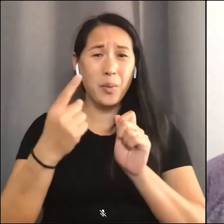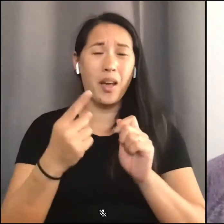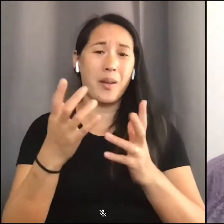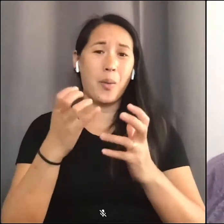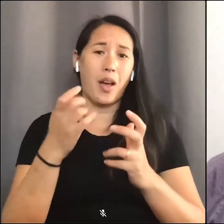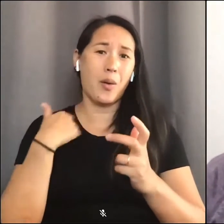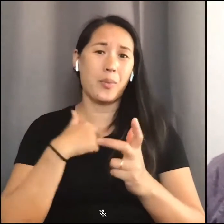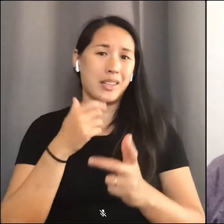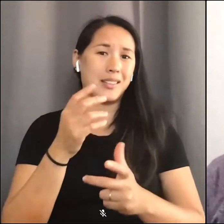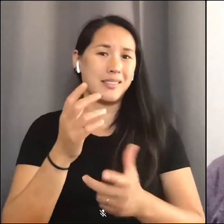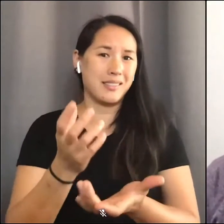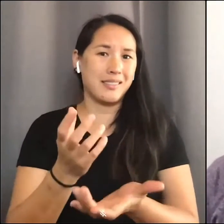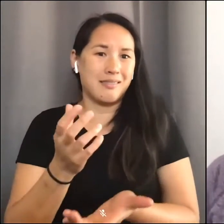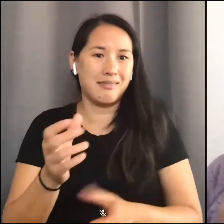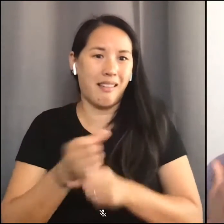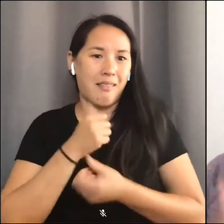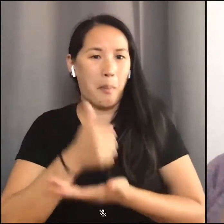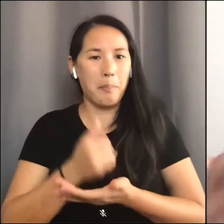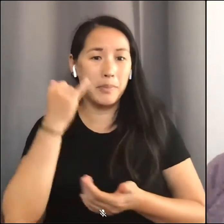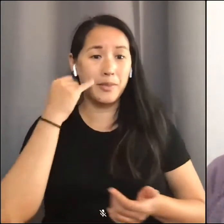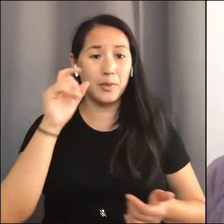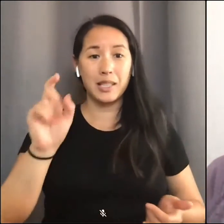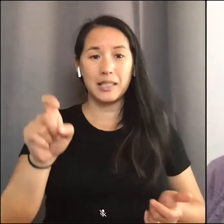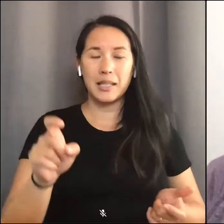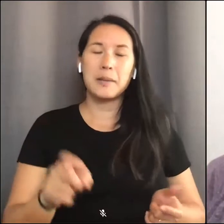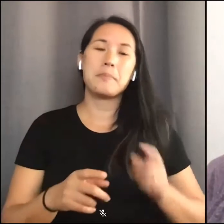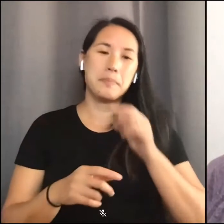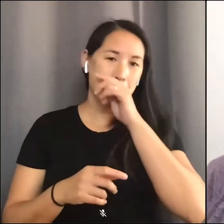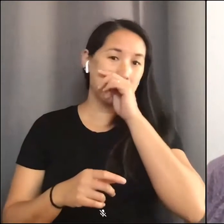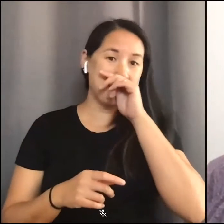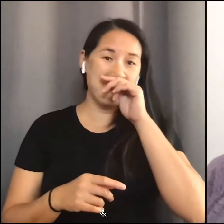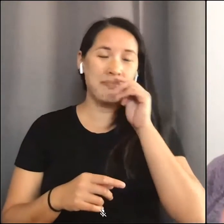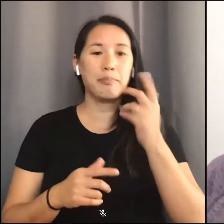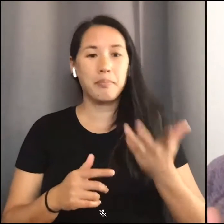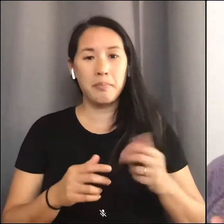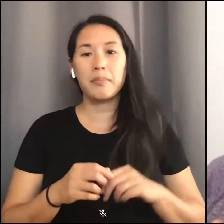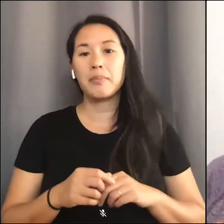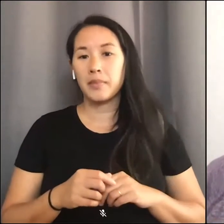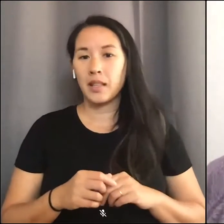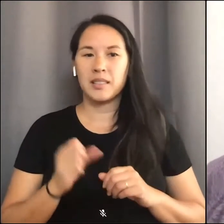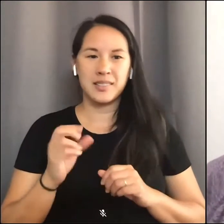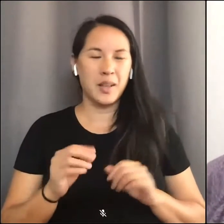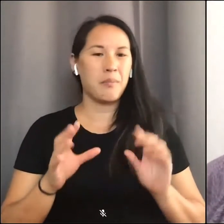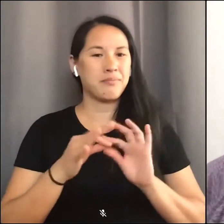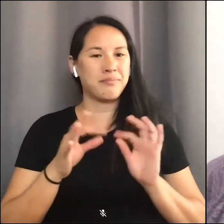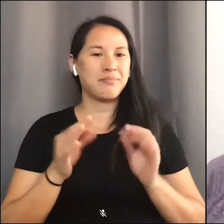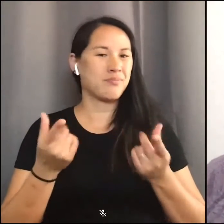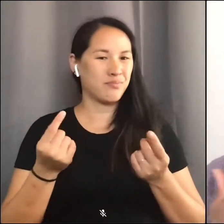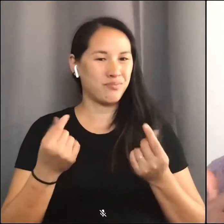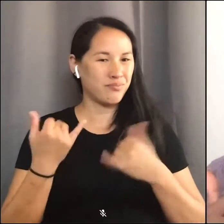need uh so to give you a little uh kind of a what where our flow will be today uh we'll talk about